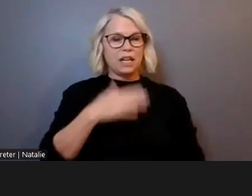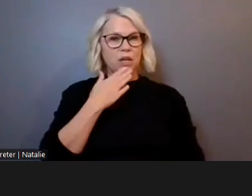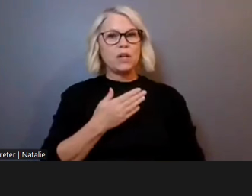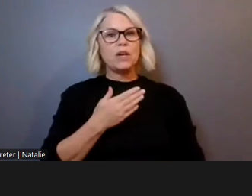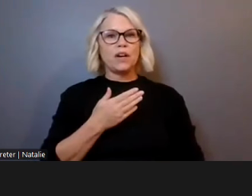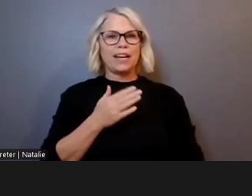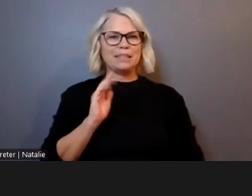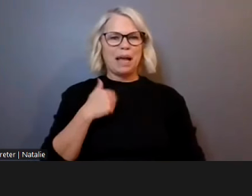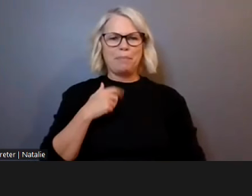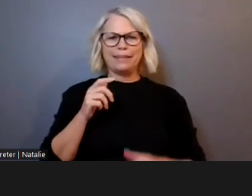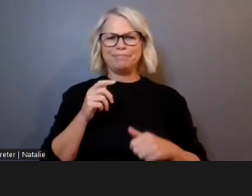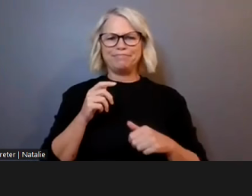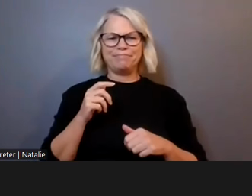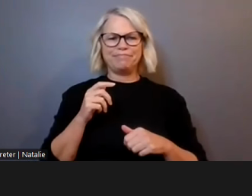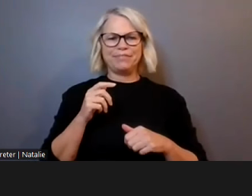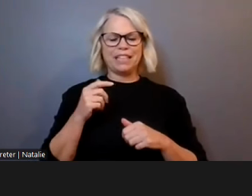for a while.